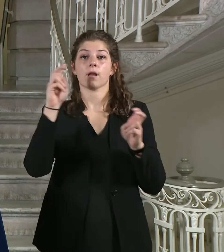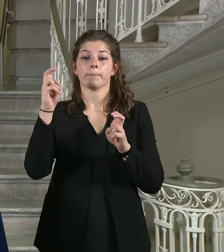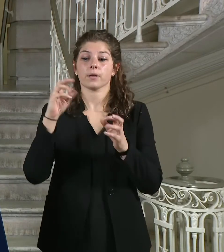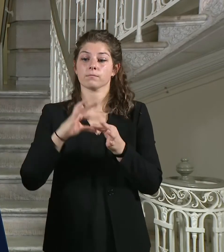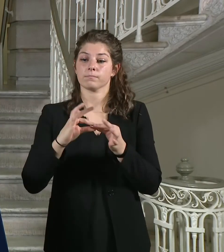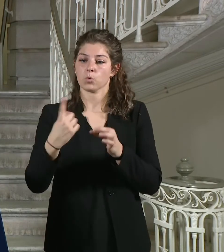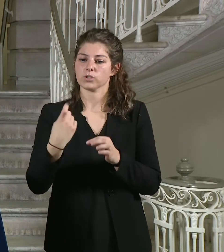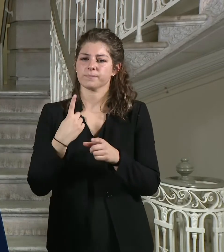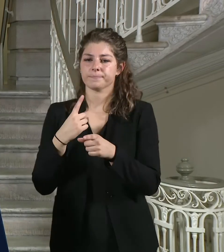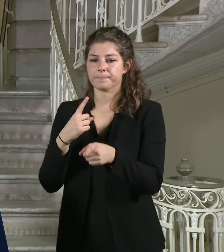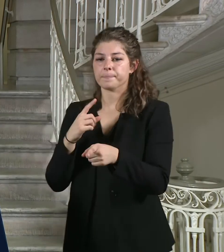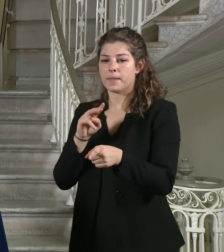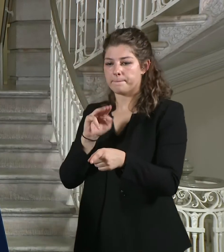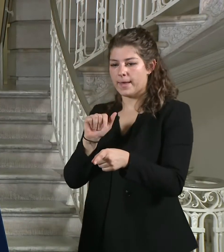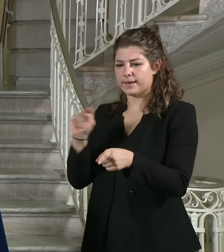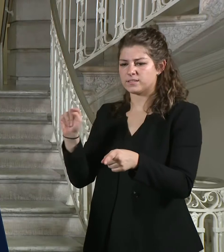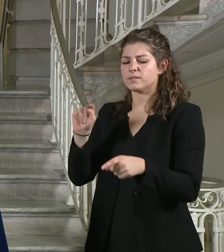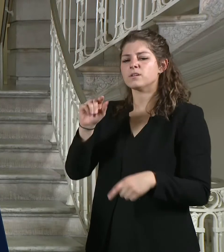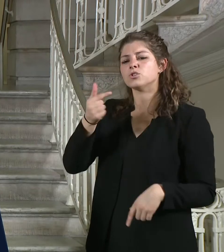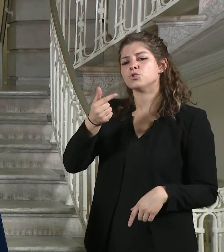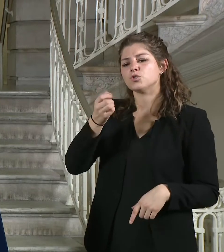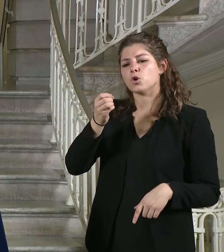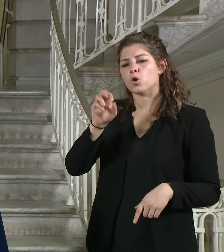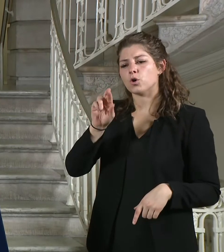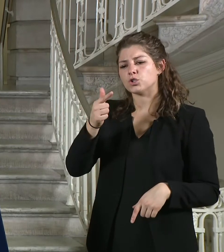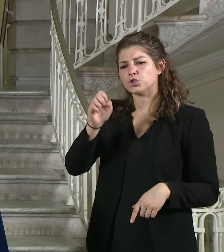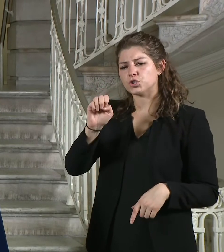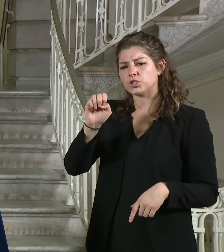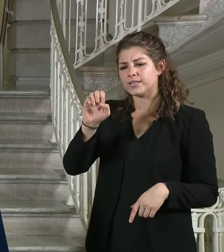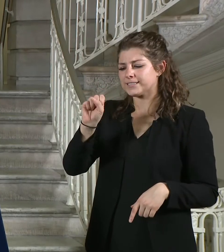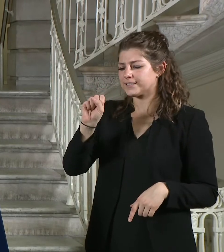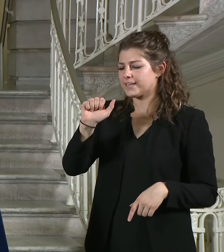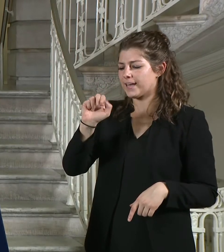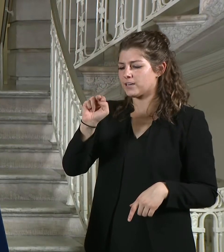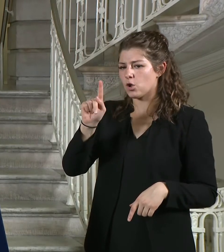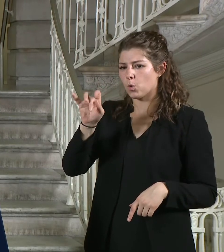CRISIS OF HIRING THAT WE MUST ADJUST TO. OKAY.